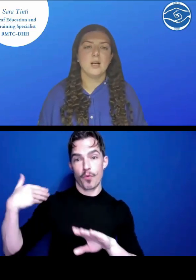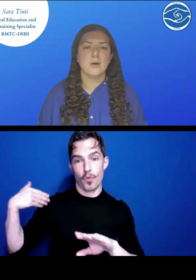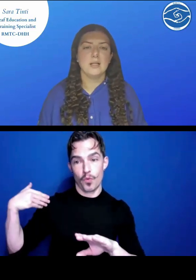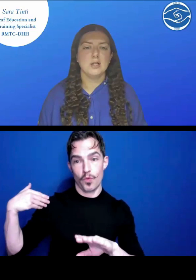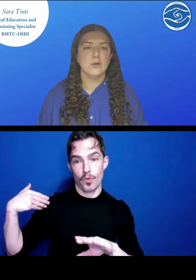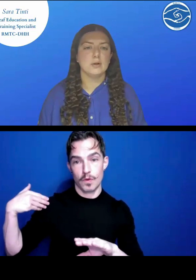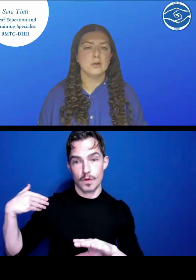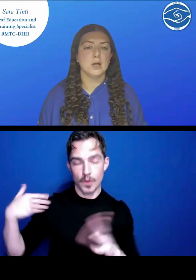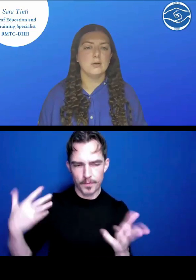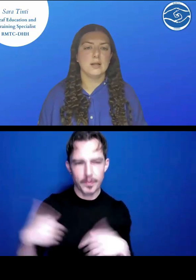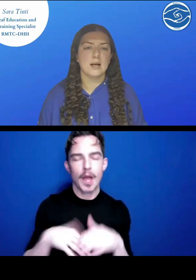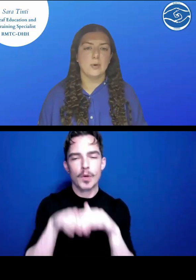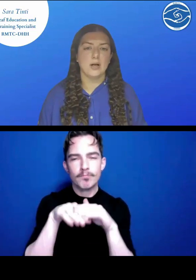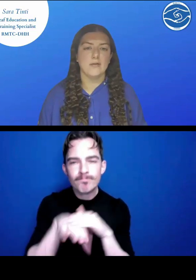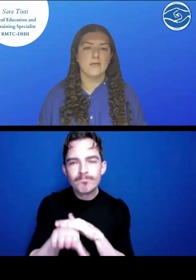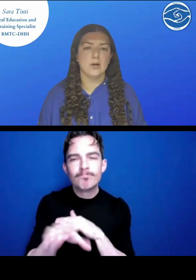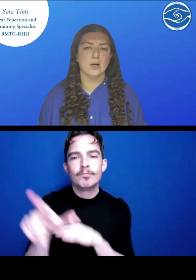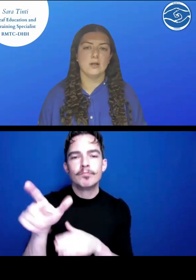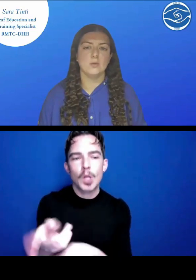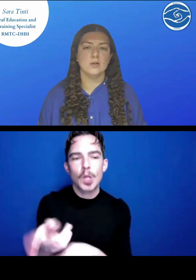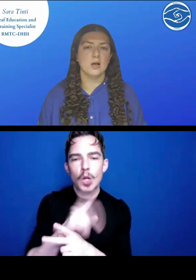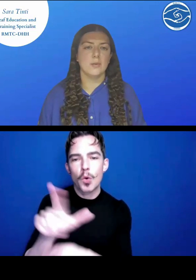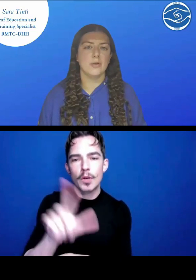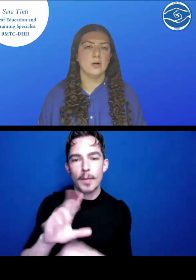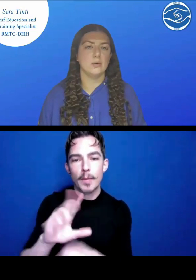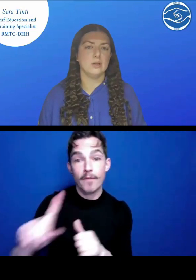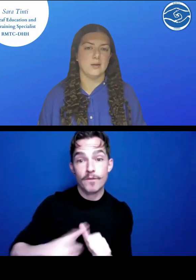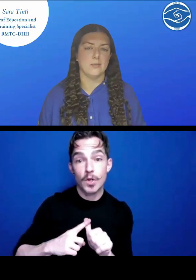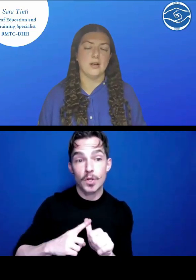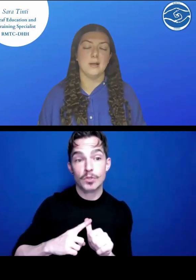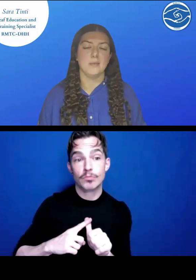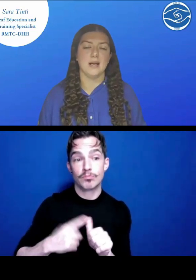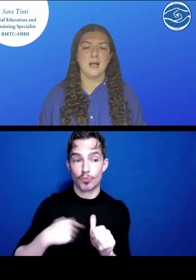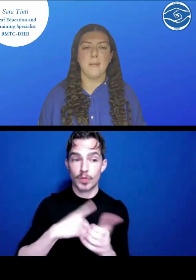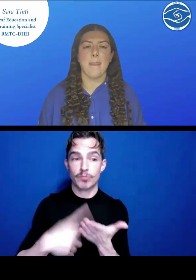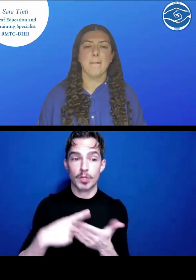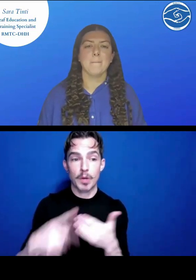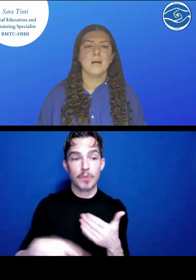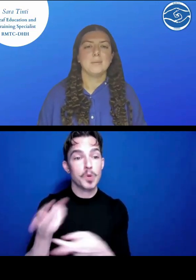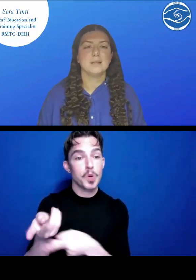I'm going to go into the loan library first. We'll talk about the own library in a minute,